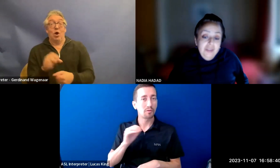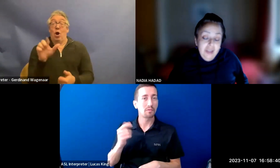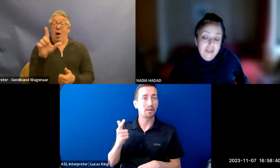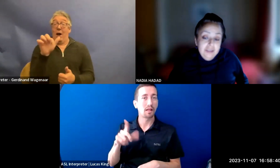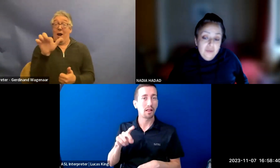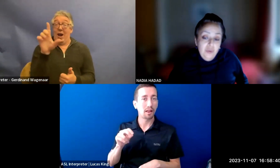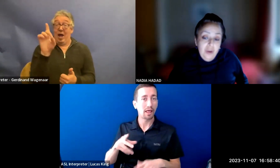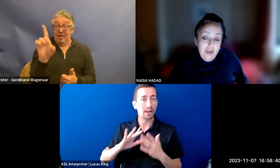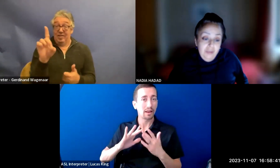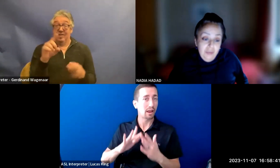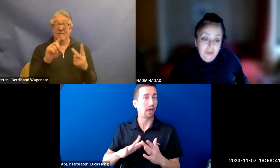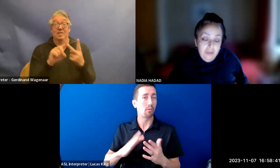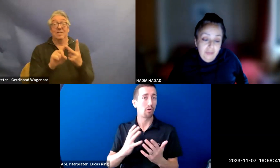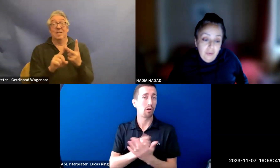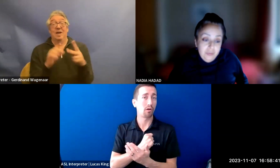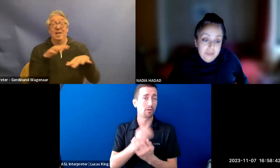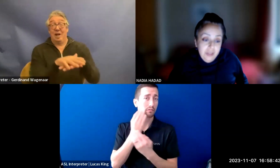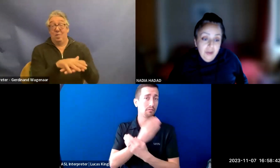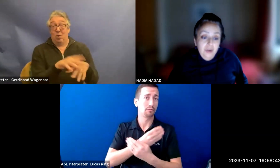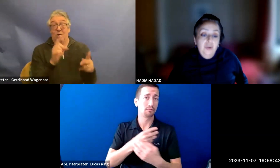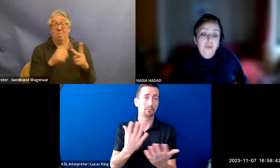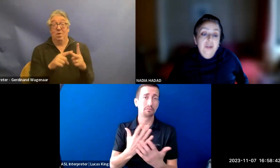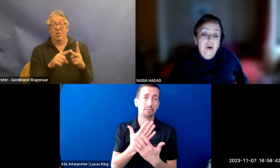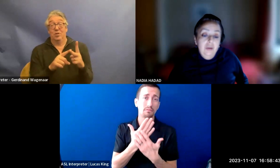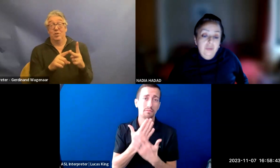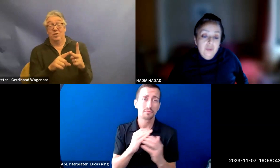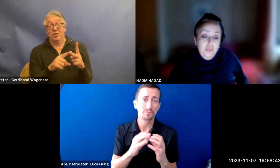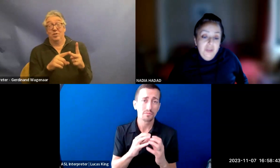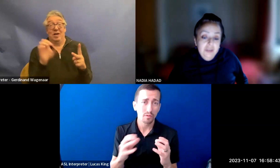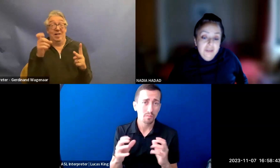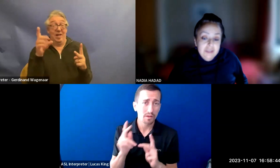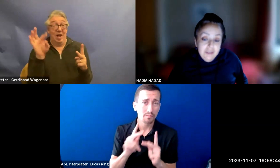a big thanks to everyone involved, including all of our speakers,